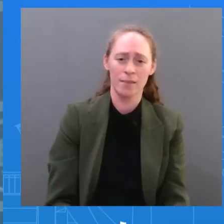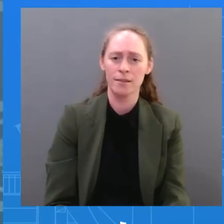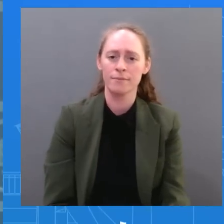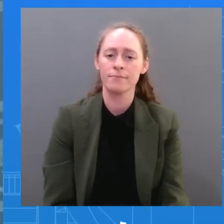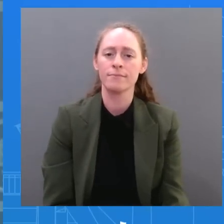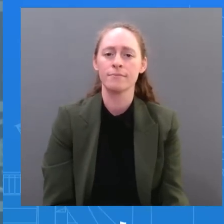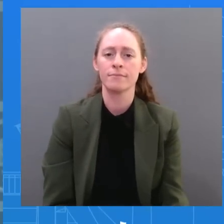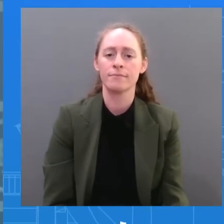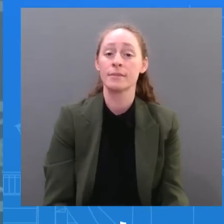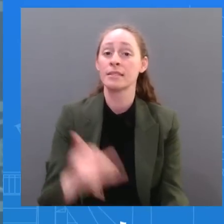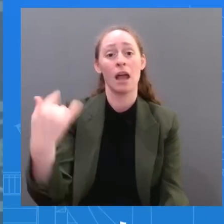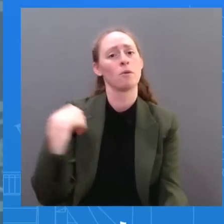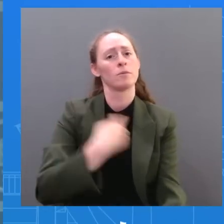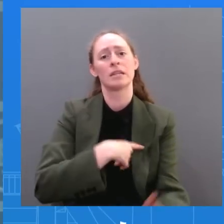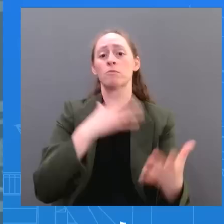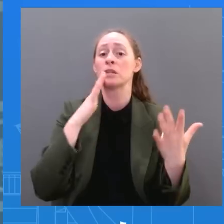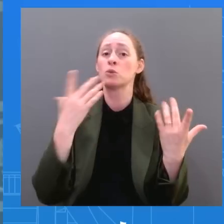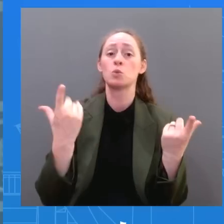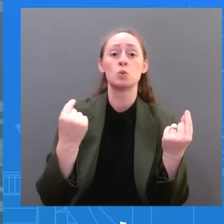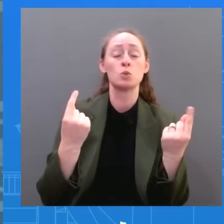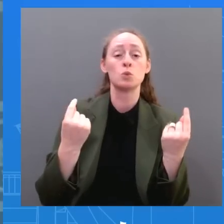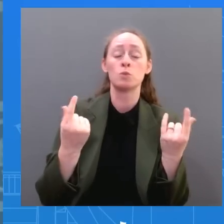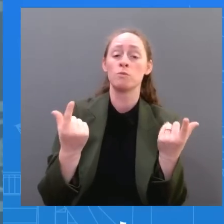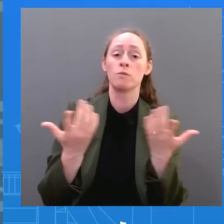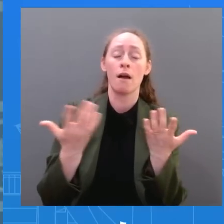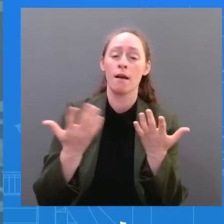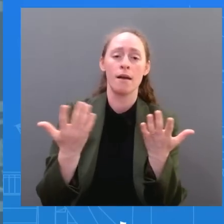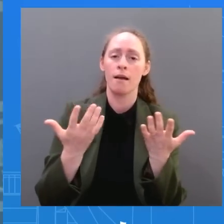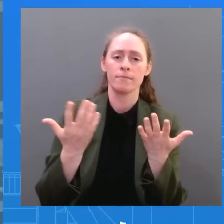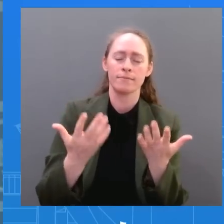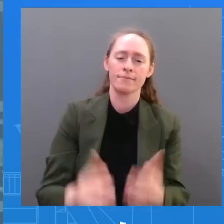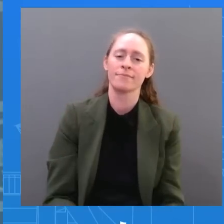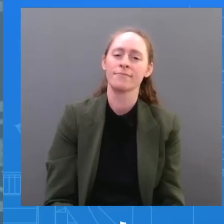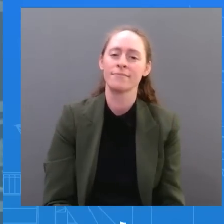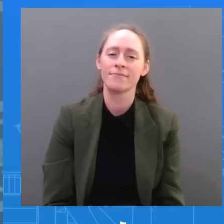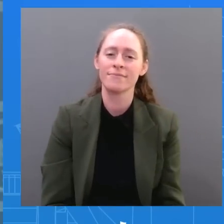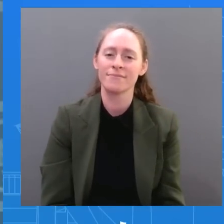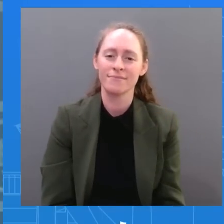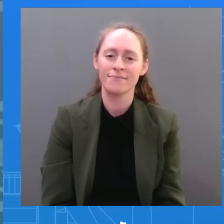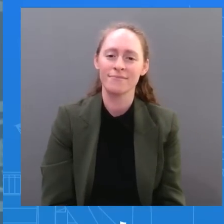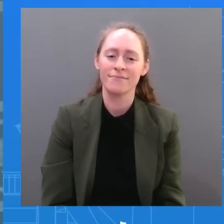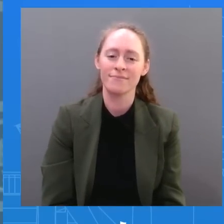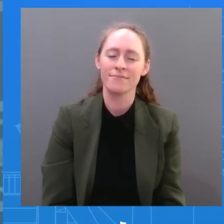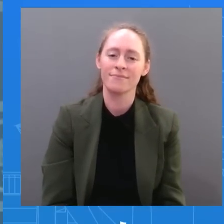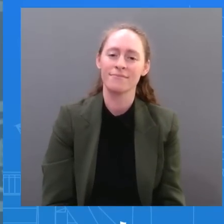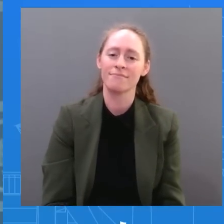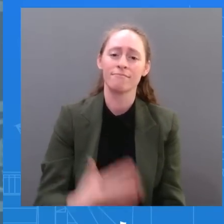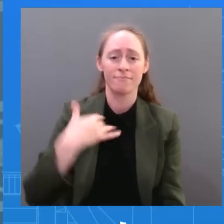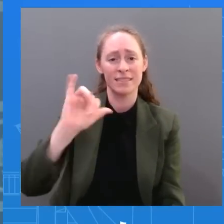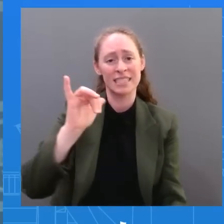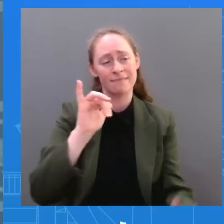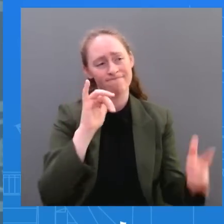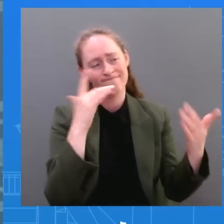and continue to focus on is to -- is to work with Congress to do more. And one of the things that I've just been pointing out